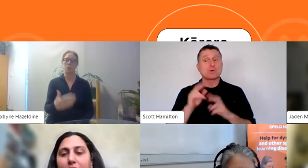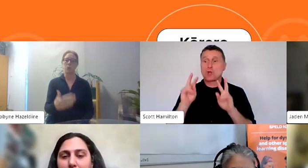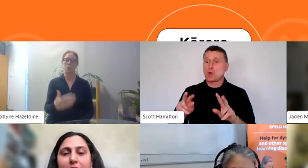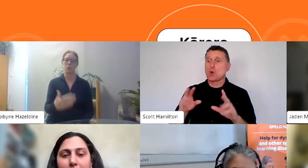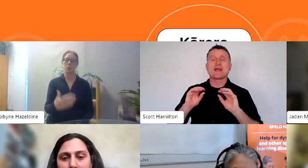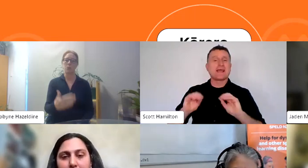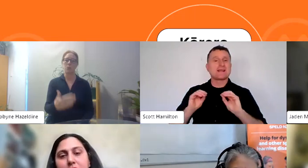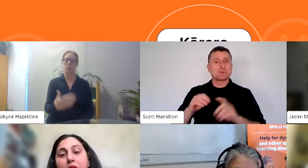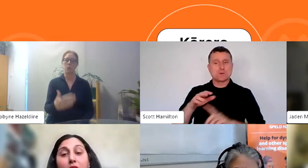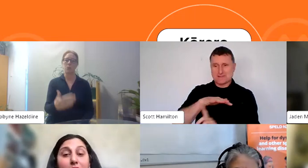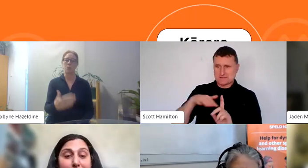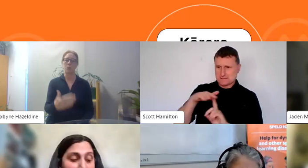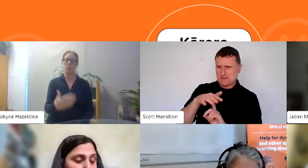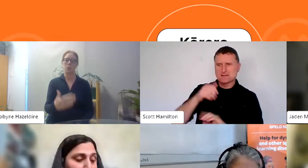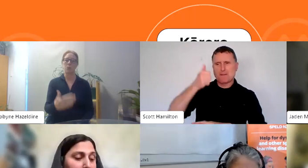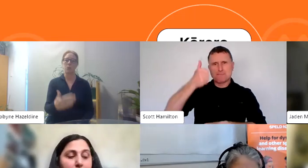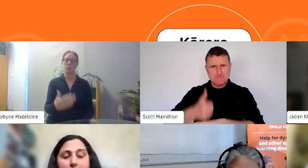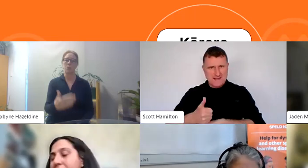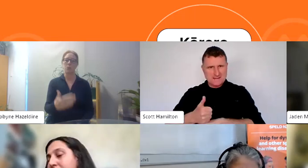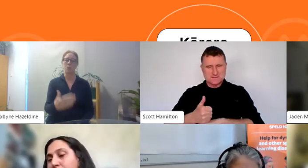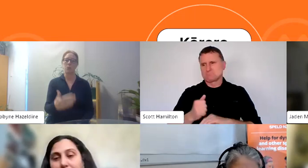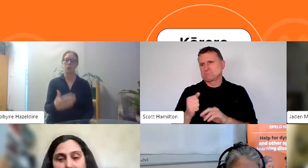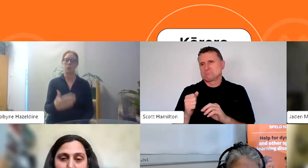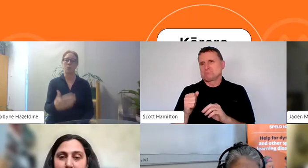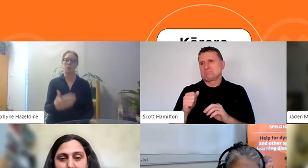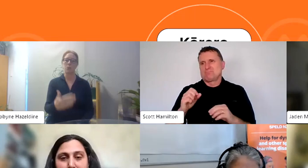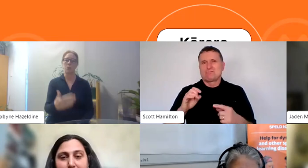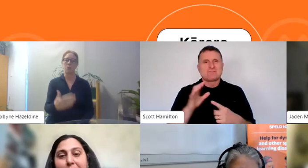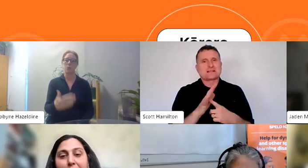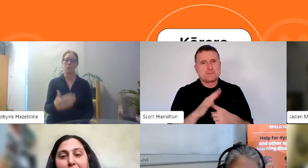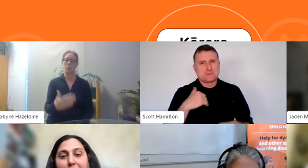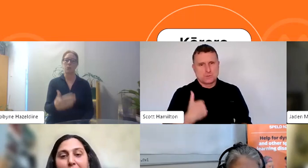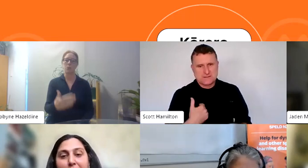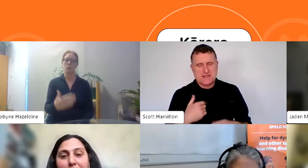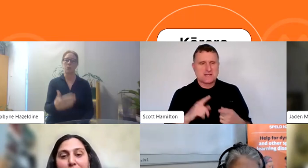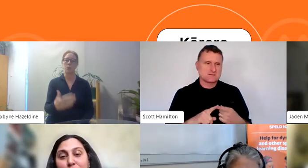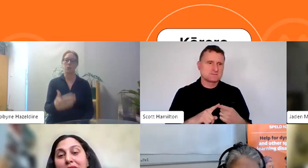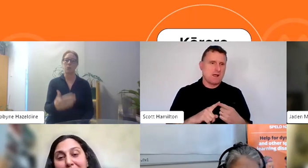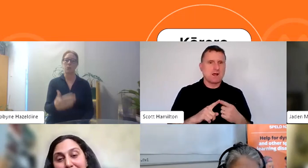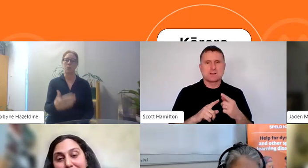fundamental needs of attachment and authenticity to be enabled